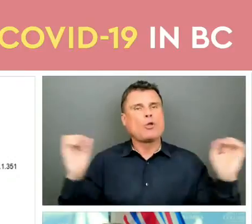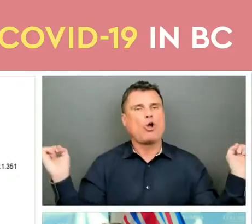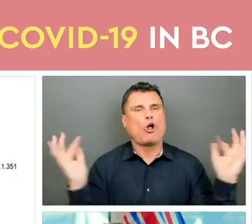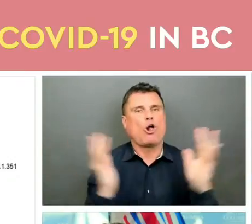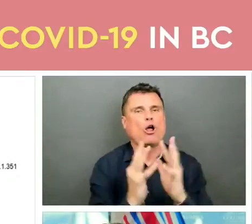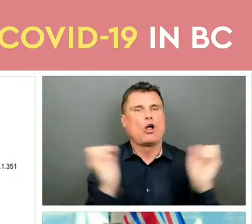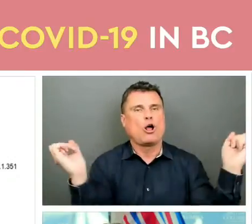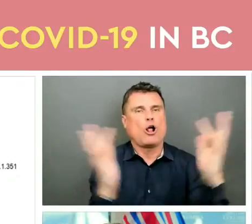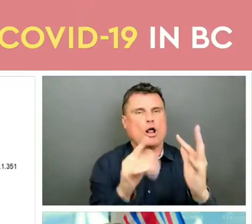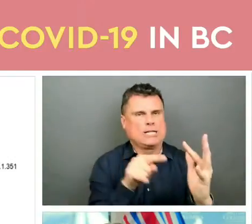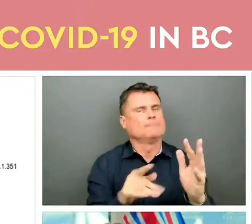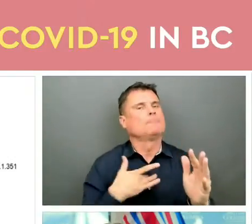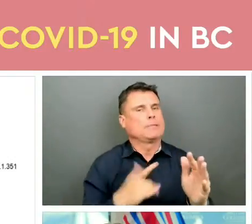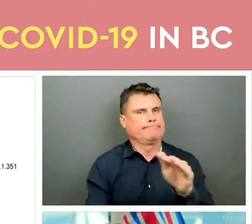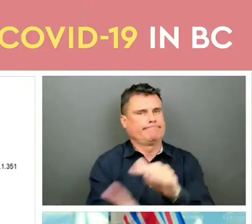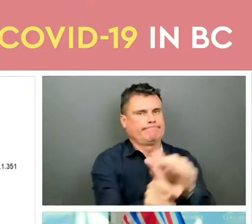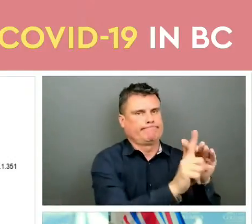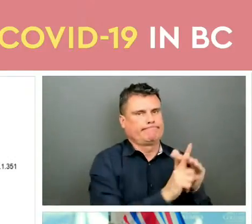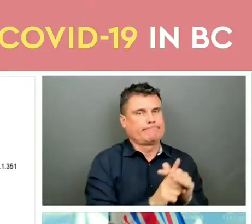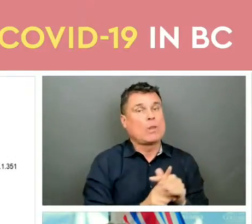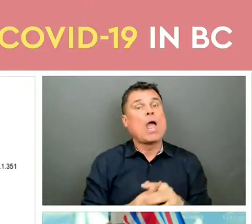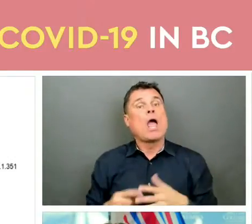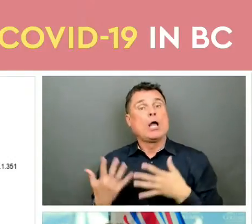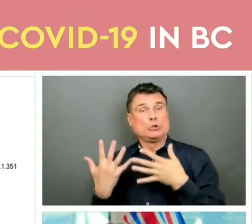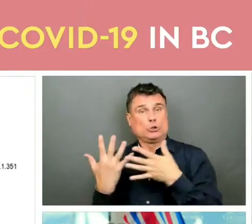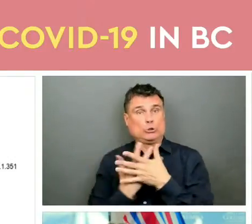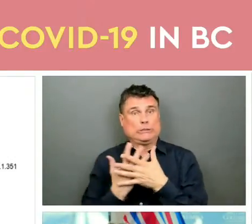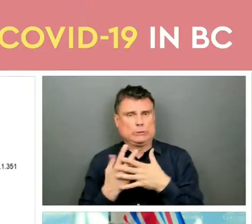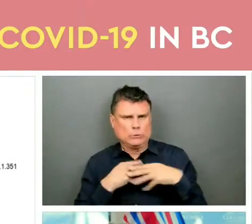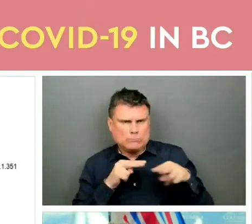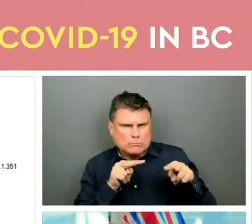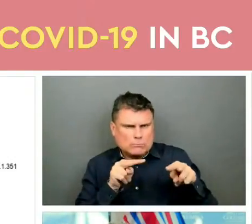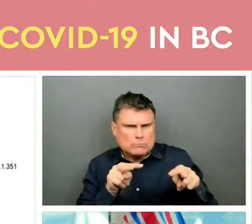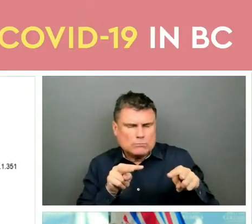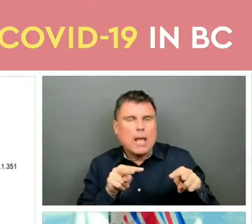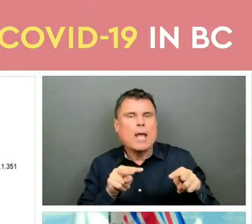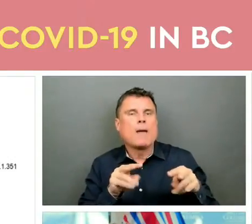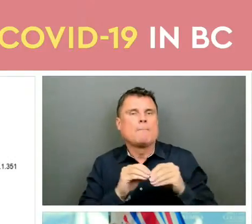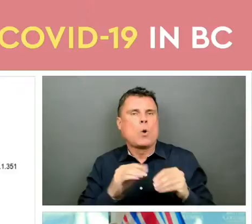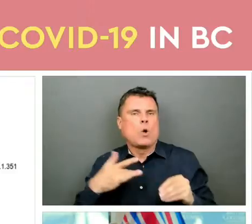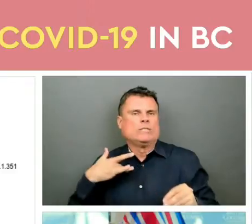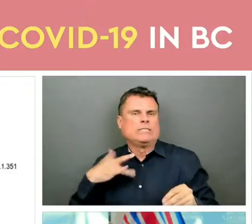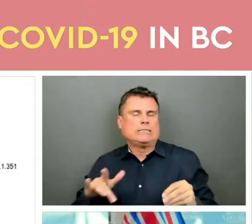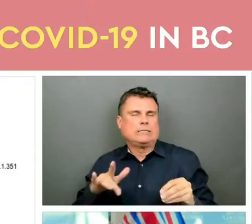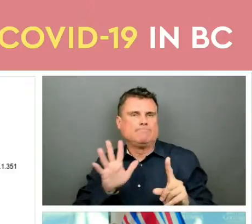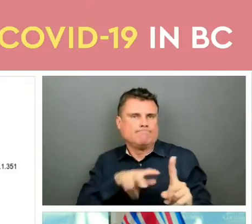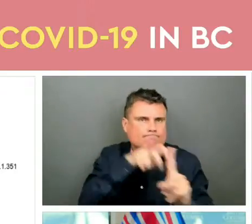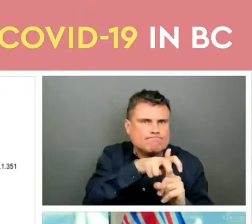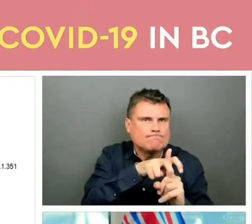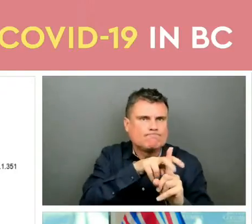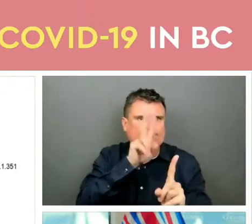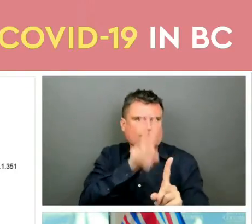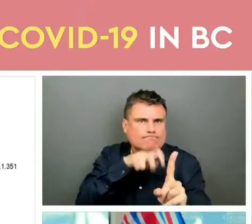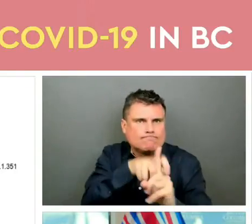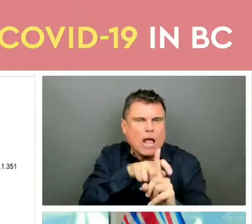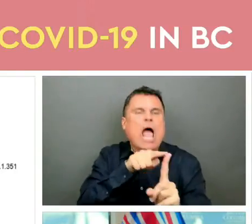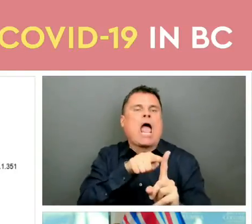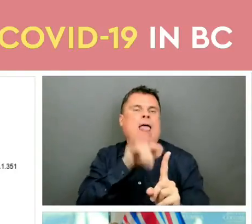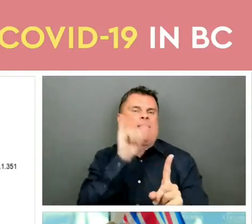testing more people in clusters that are now related to P 1, and the type of screening tests that we have been doing in some labs in the